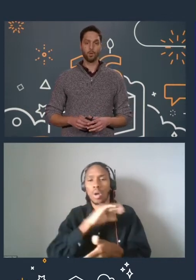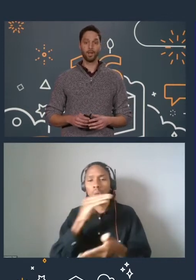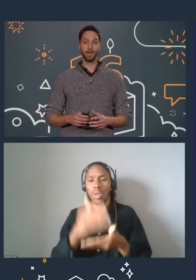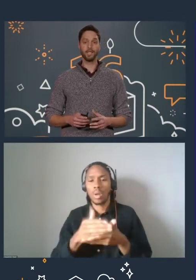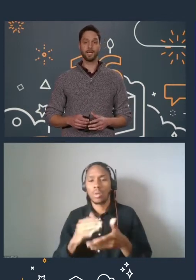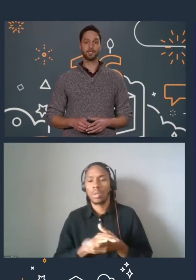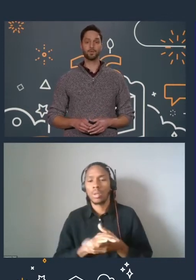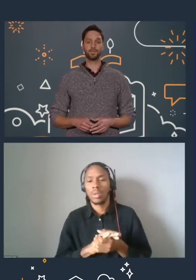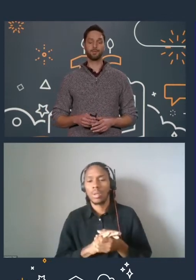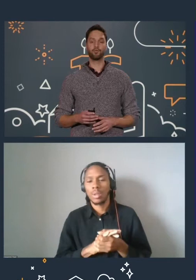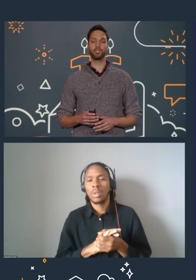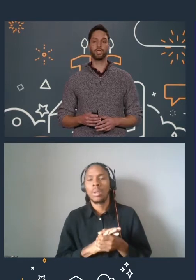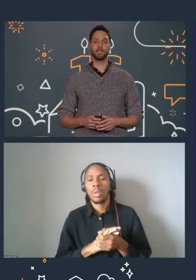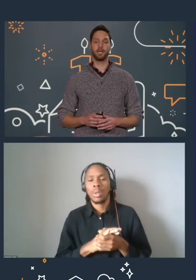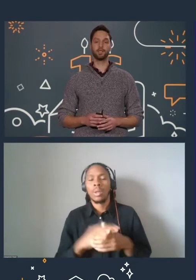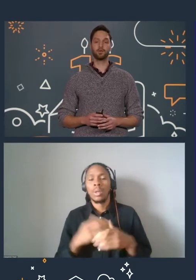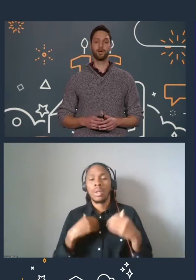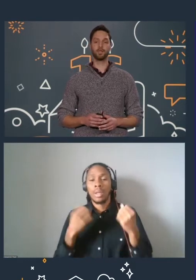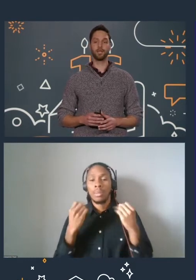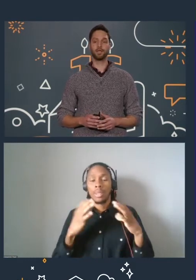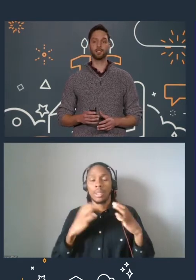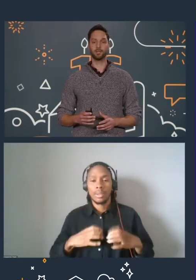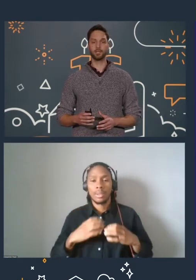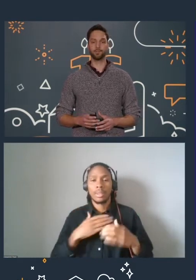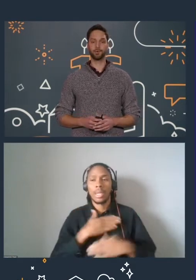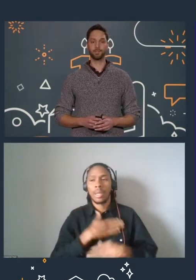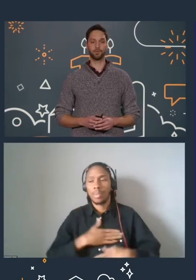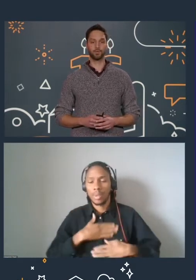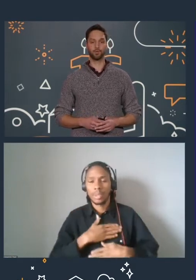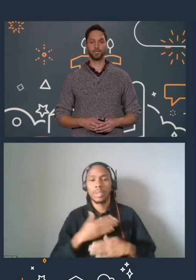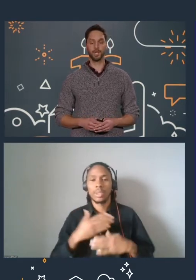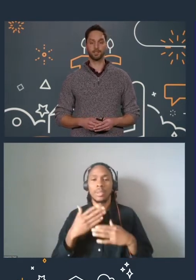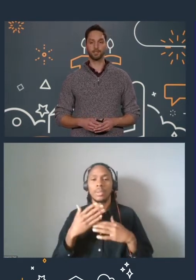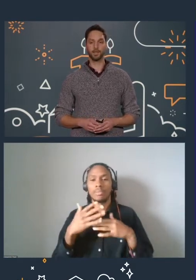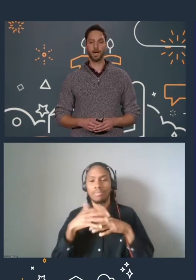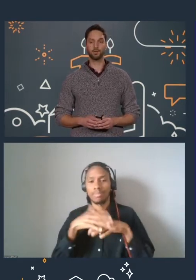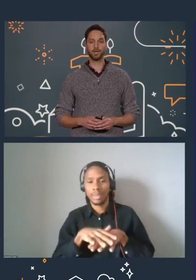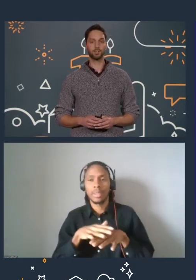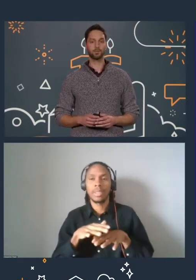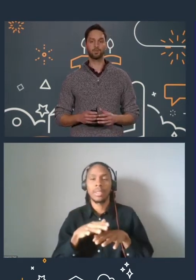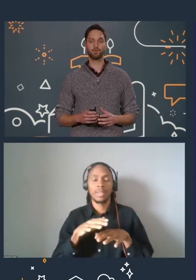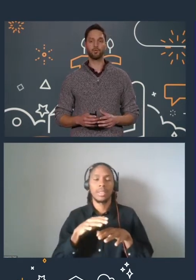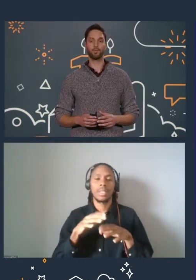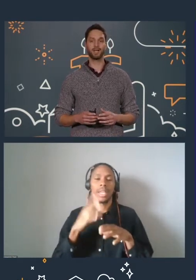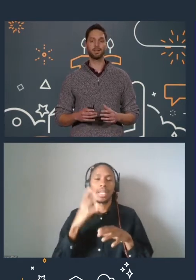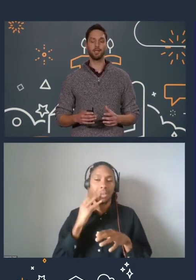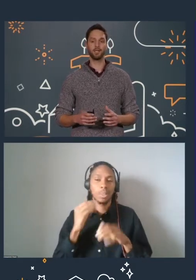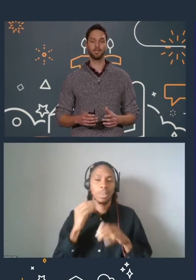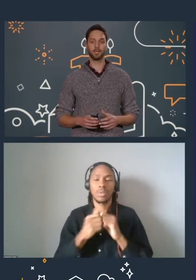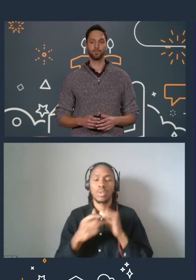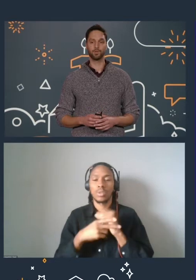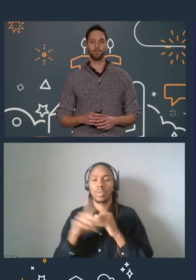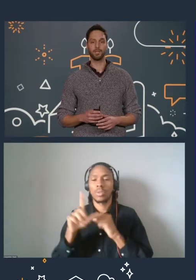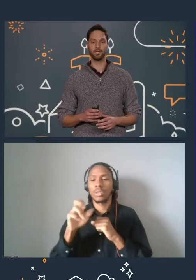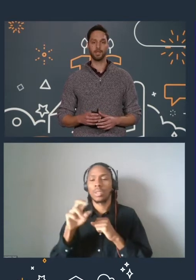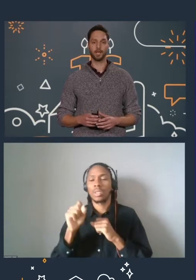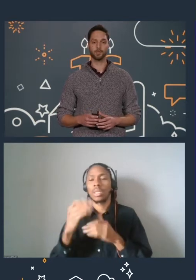While many customers appreciate the integrated in-console experience for Storage Lens, other customers perform analytics and observability tasks